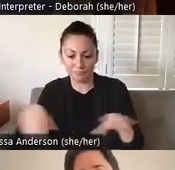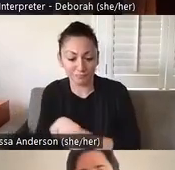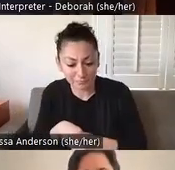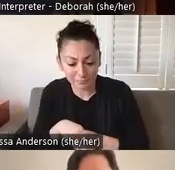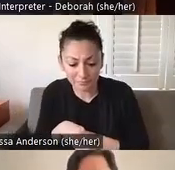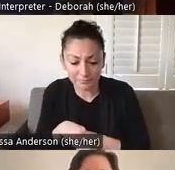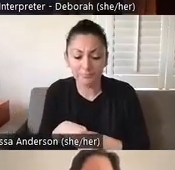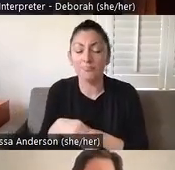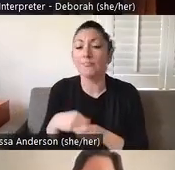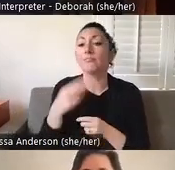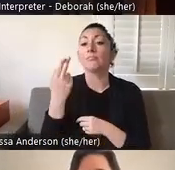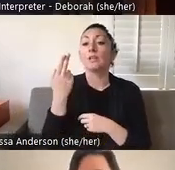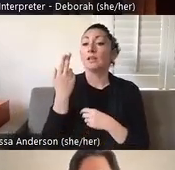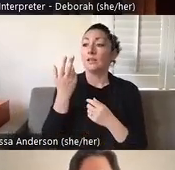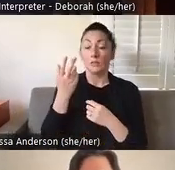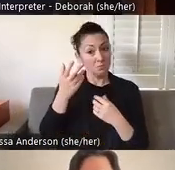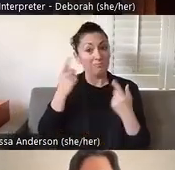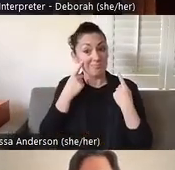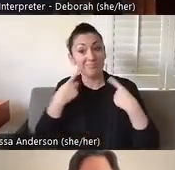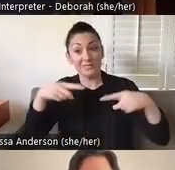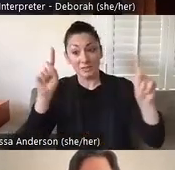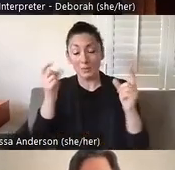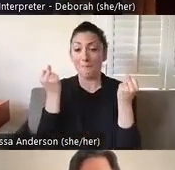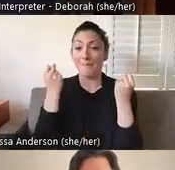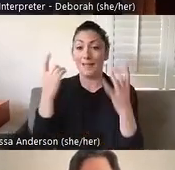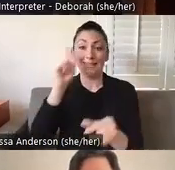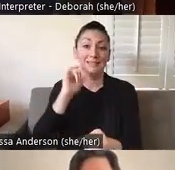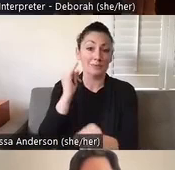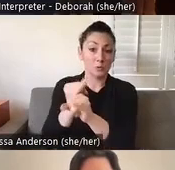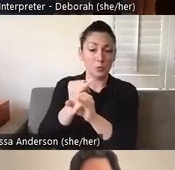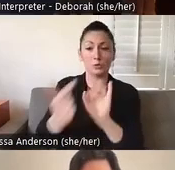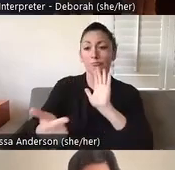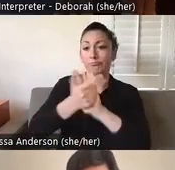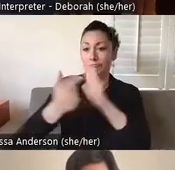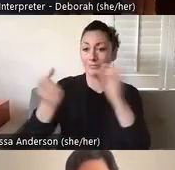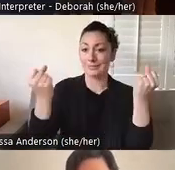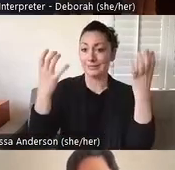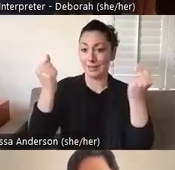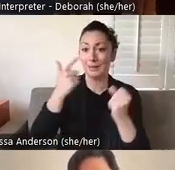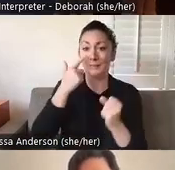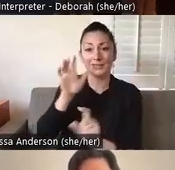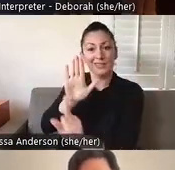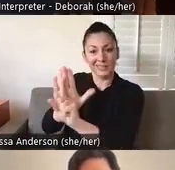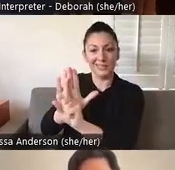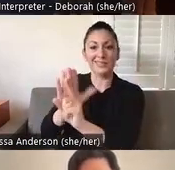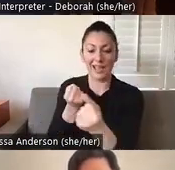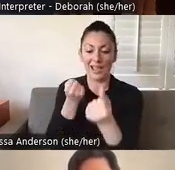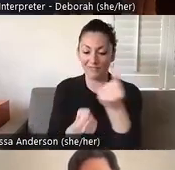to become more like their hearing peers. He was fairly successful - many deaf